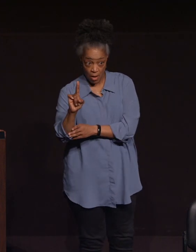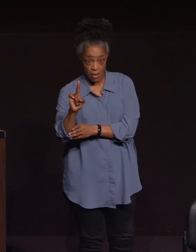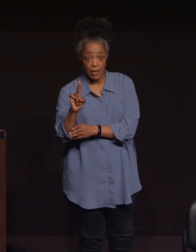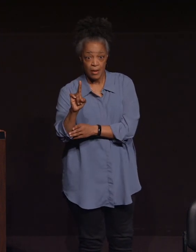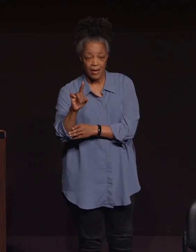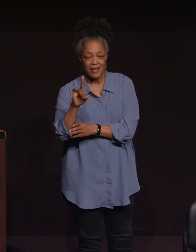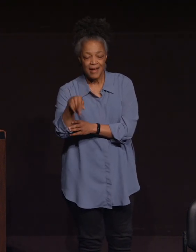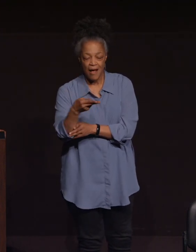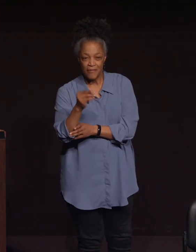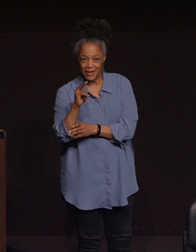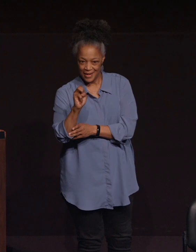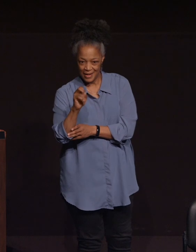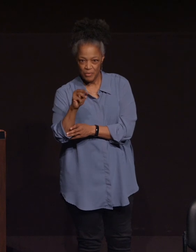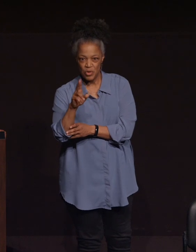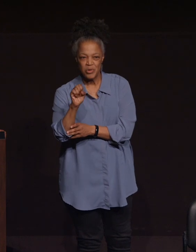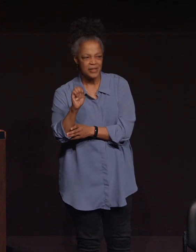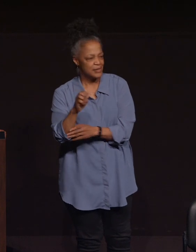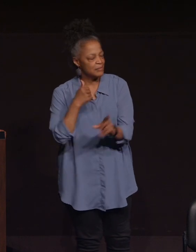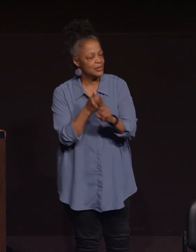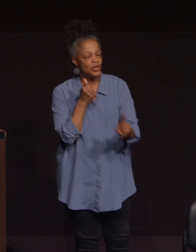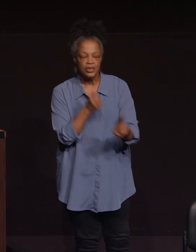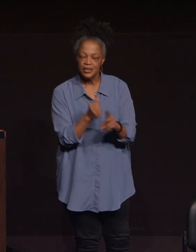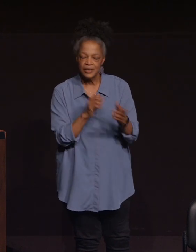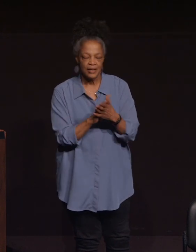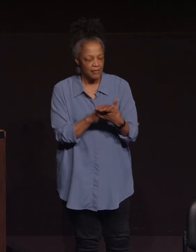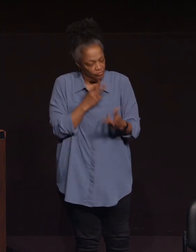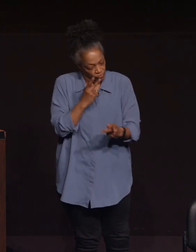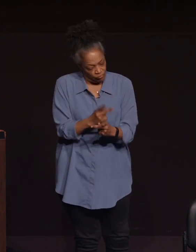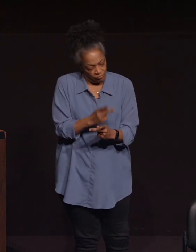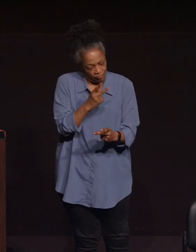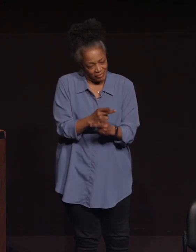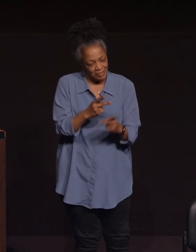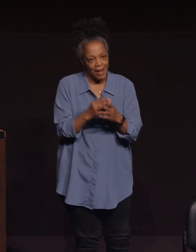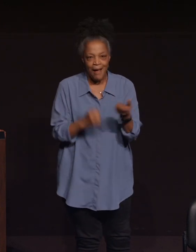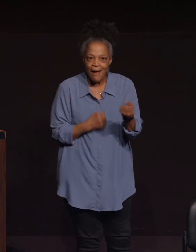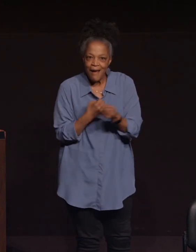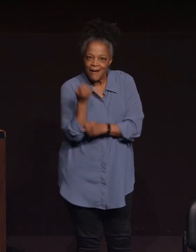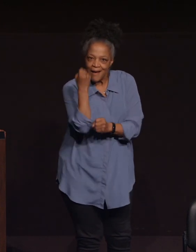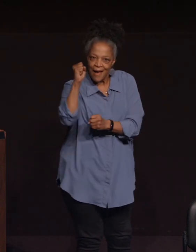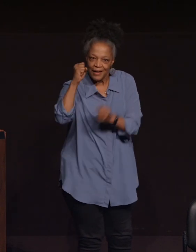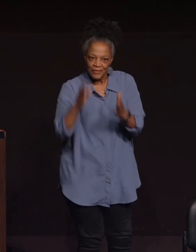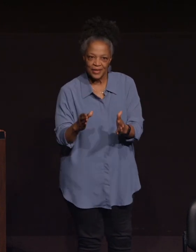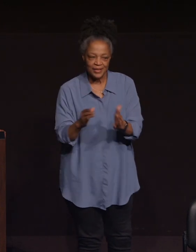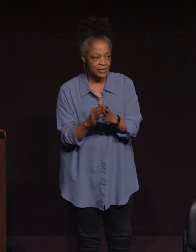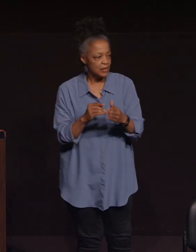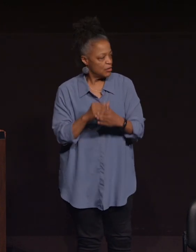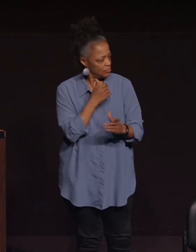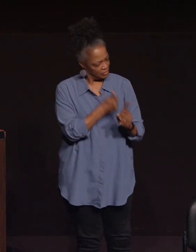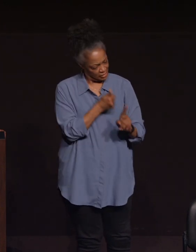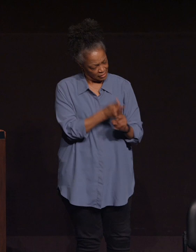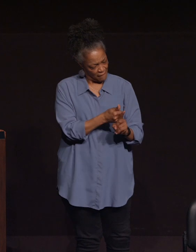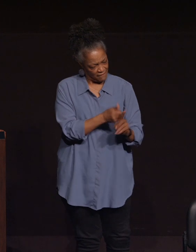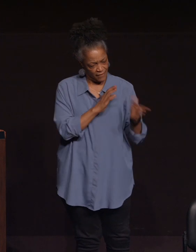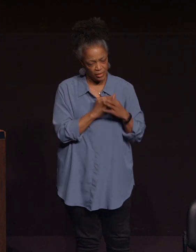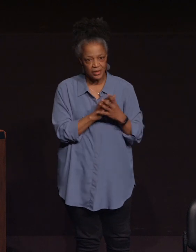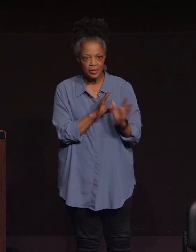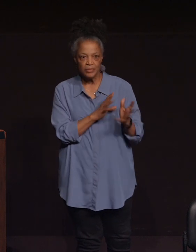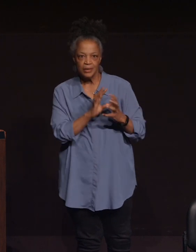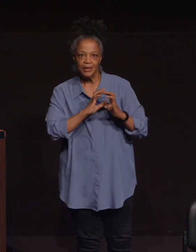Daphne Muse has been an unflagging caretaker and activist dedicating herself to the intersections between